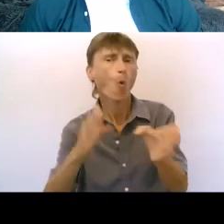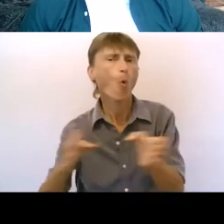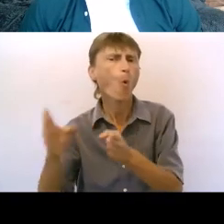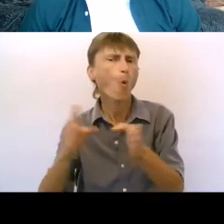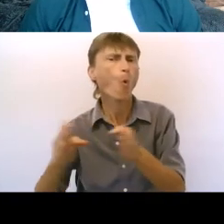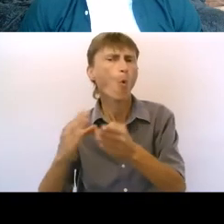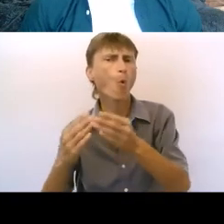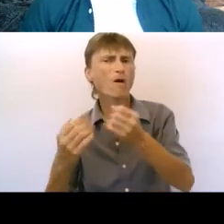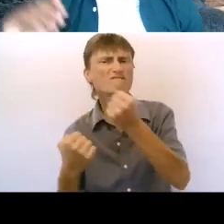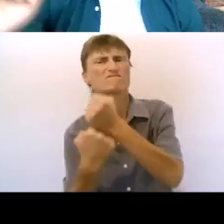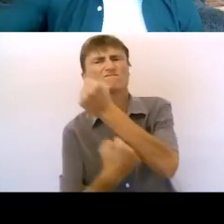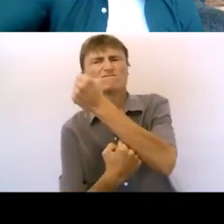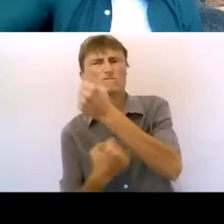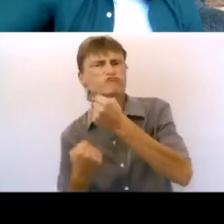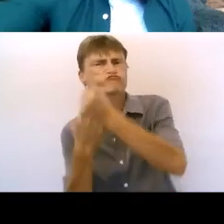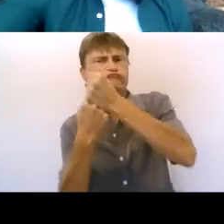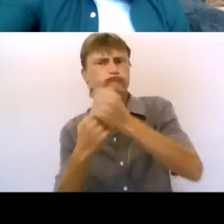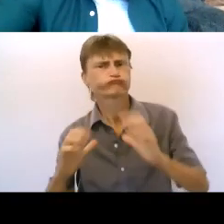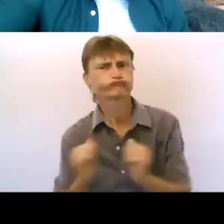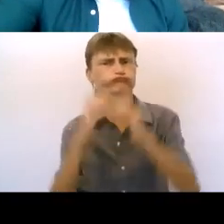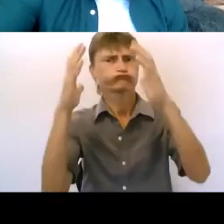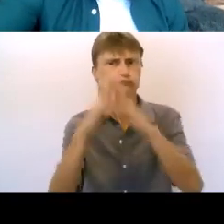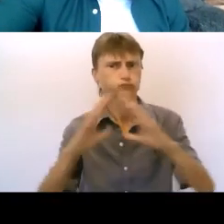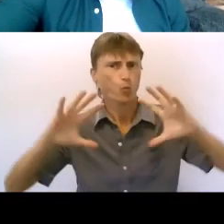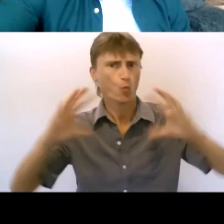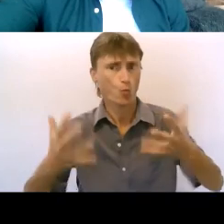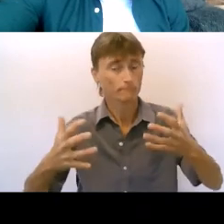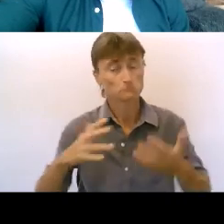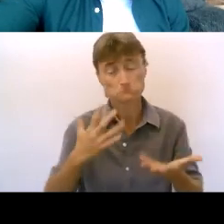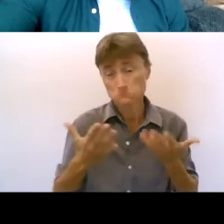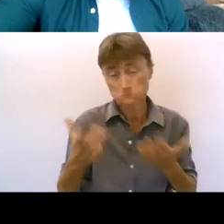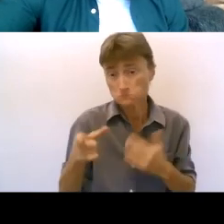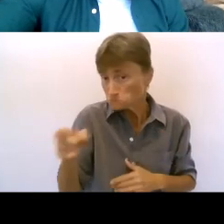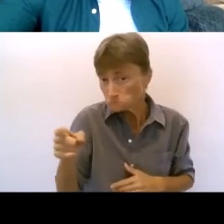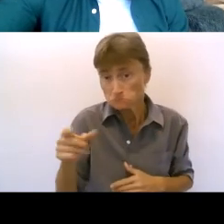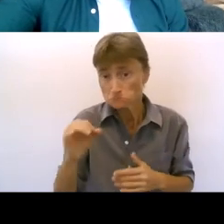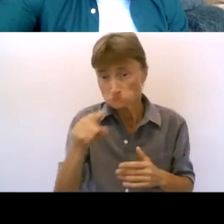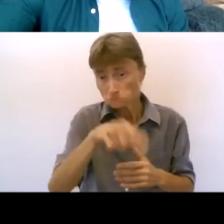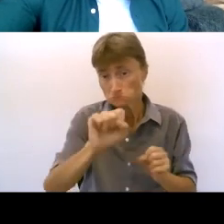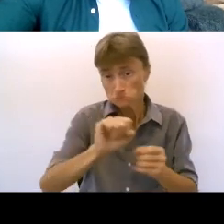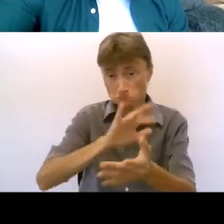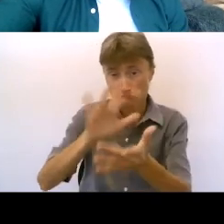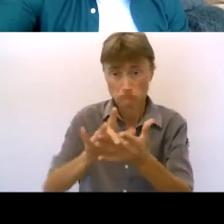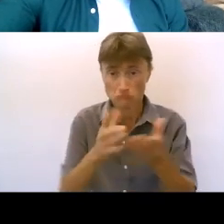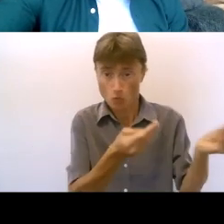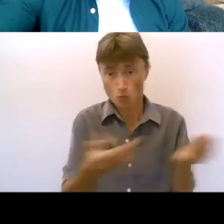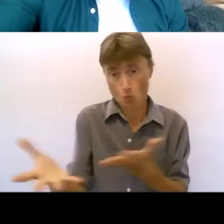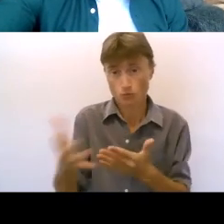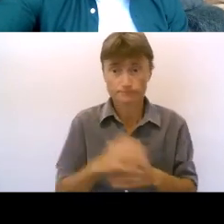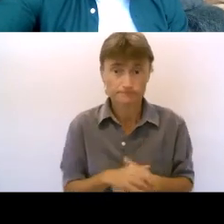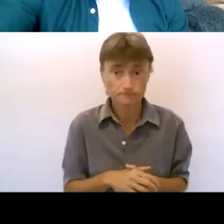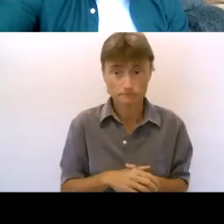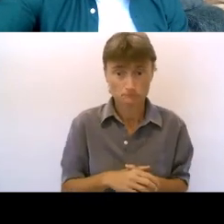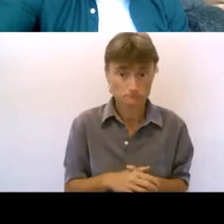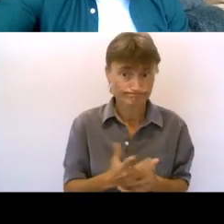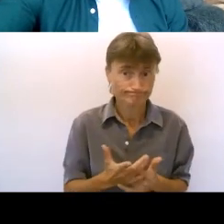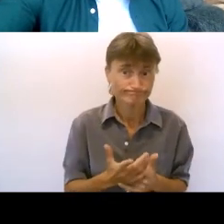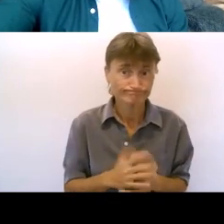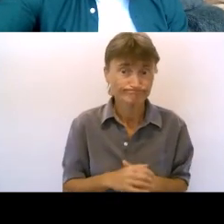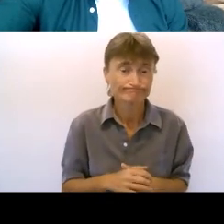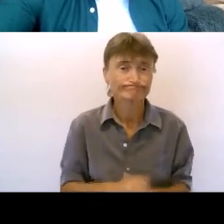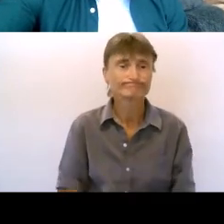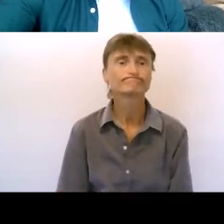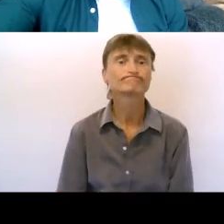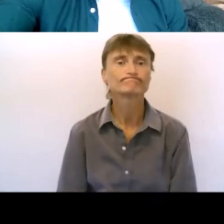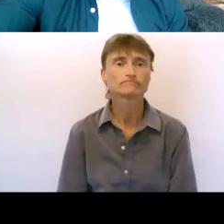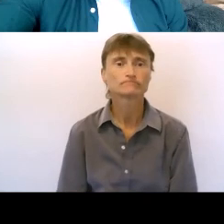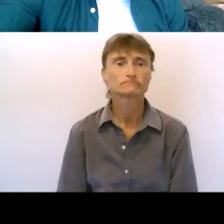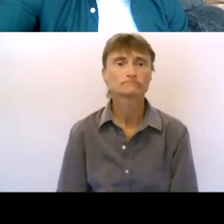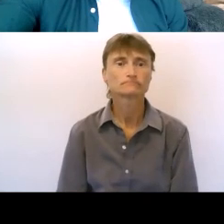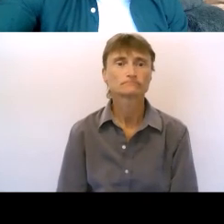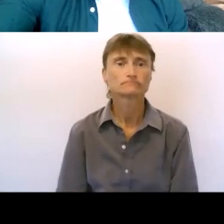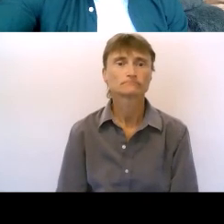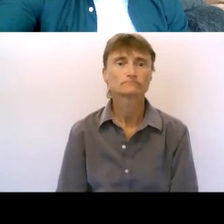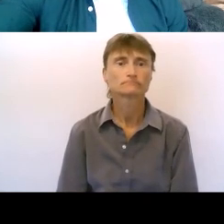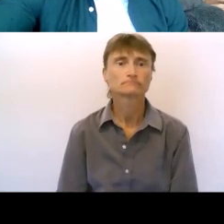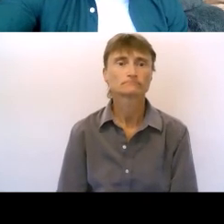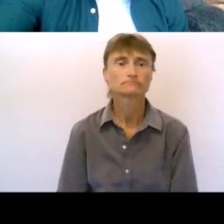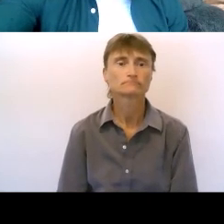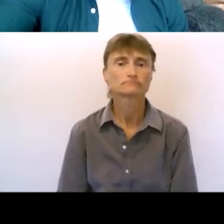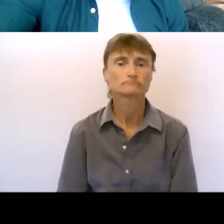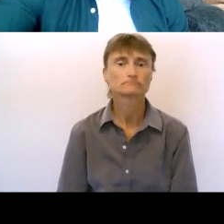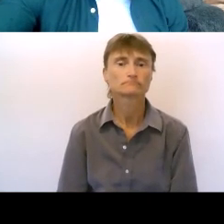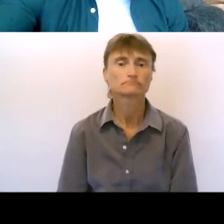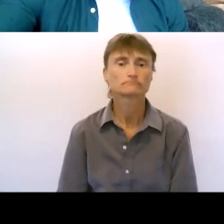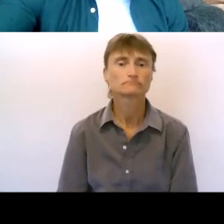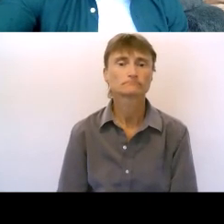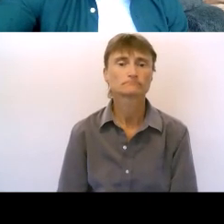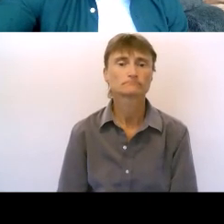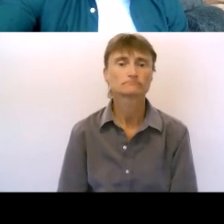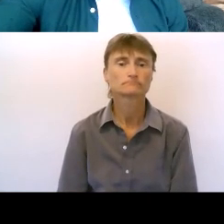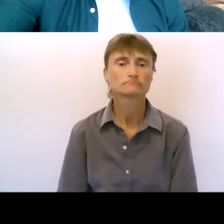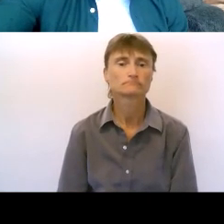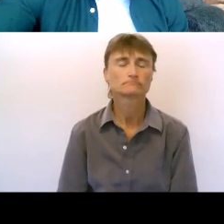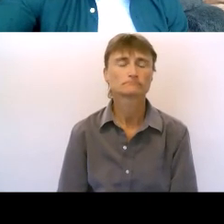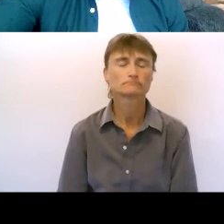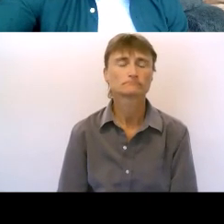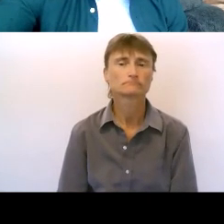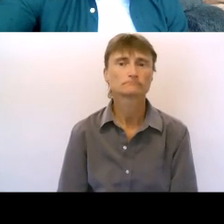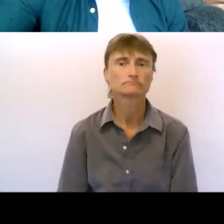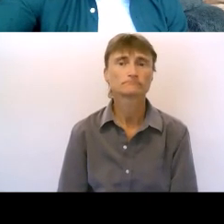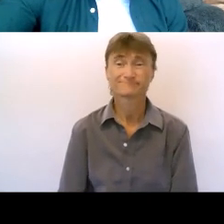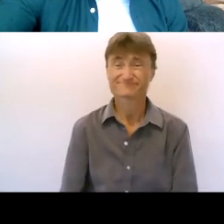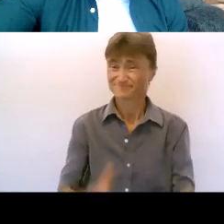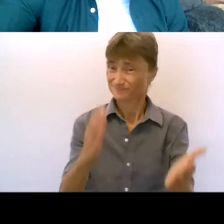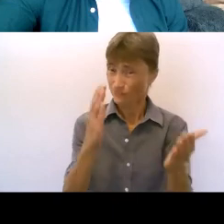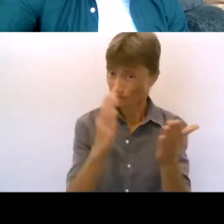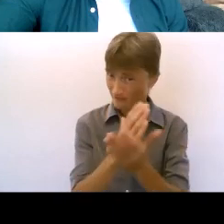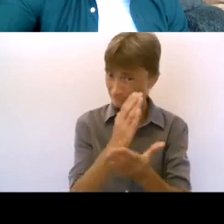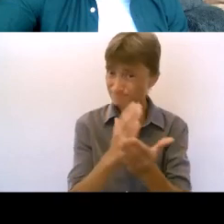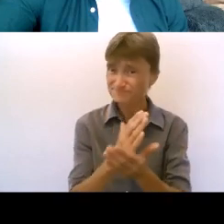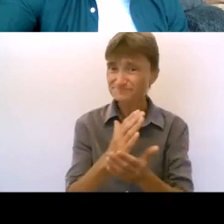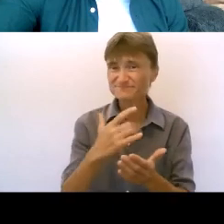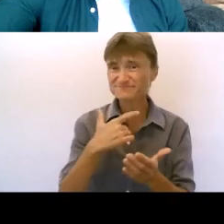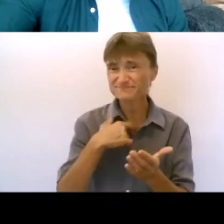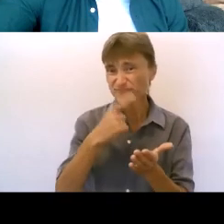organizers who have been engaged in this effort. Okay, I'm checking the chats. I don't see